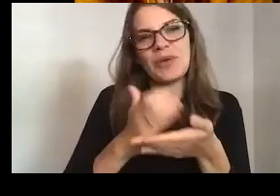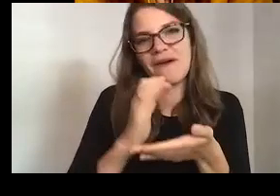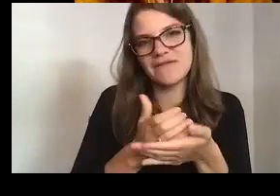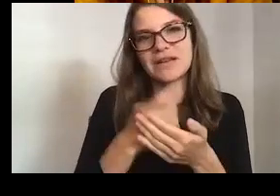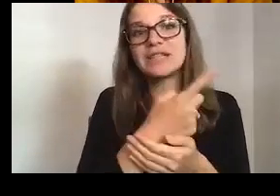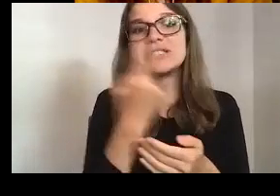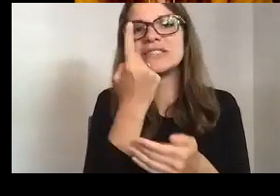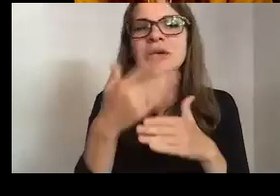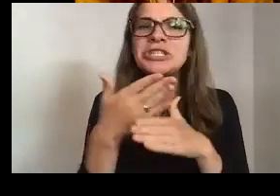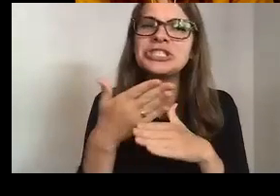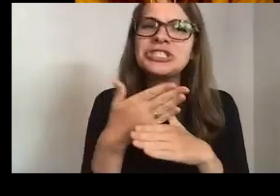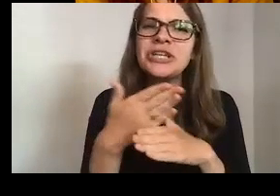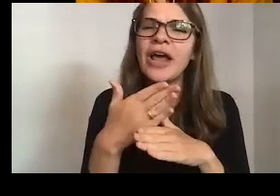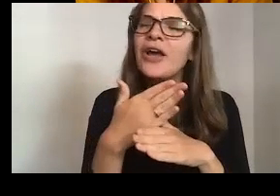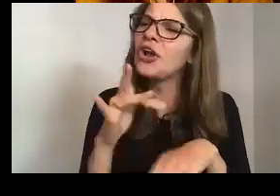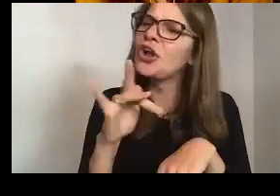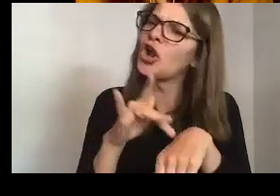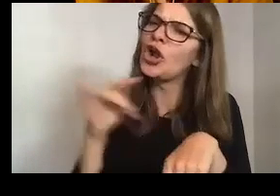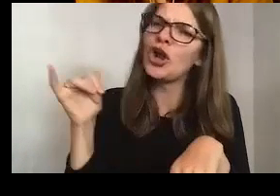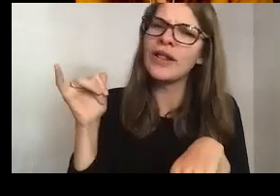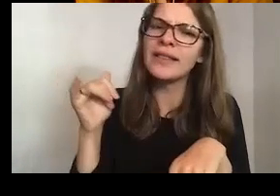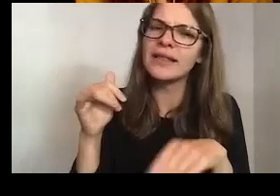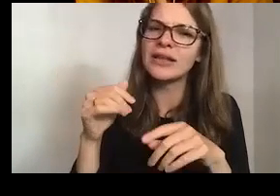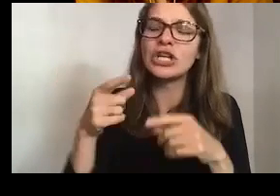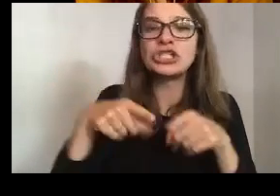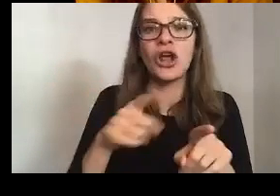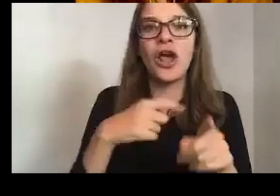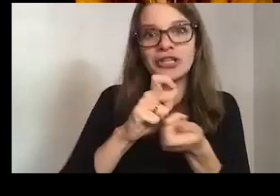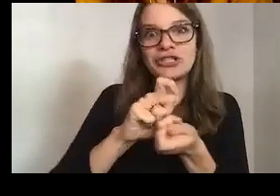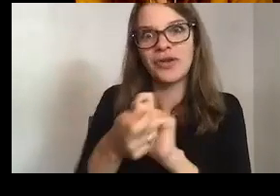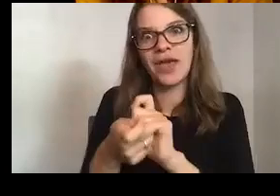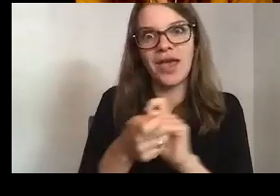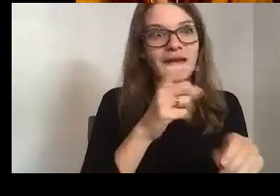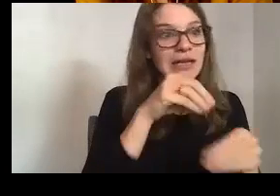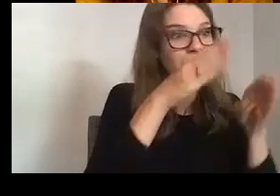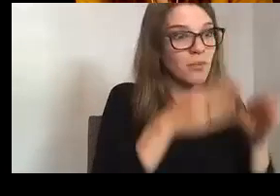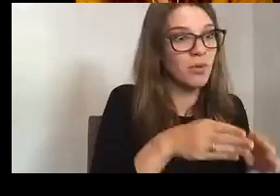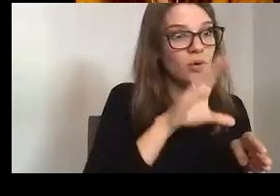I think pretty early on within our switch to telehealth and some of our covid 19 restrictions